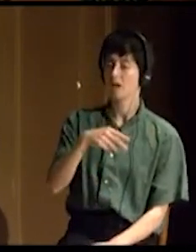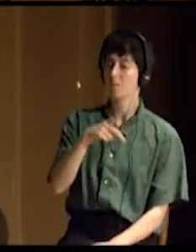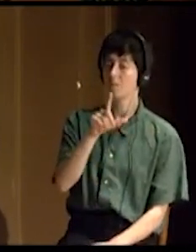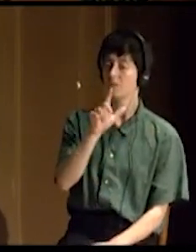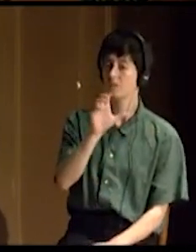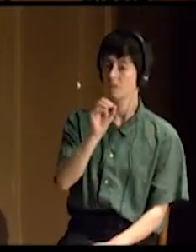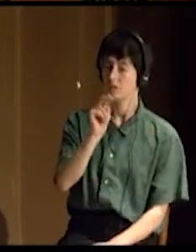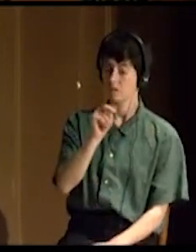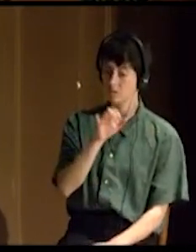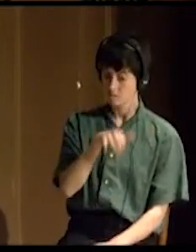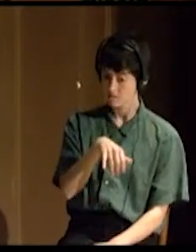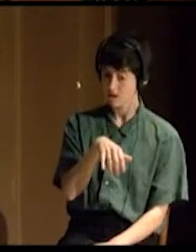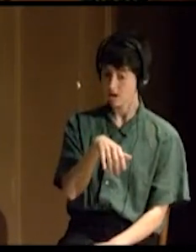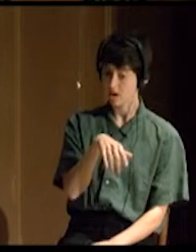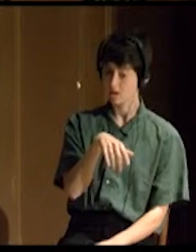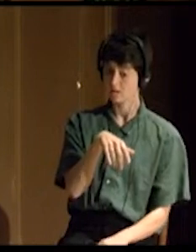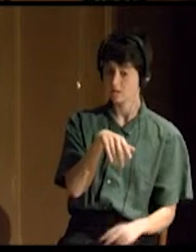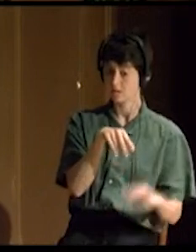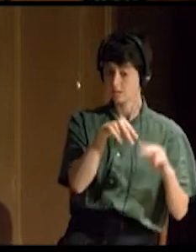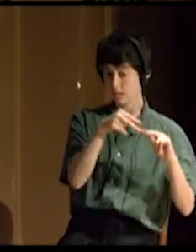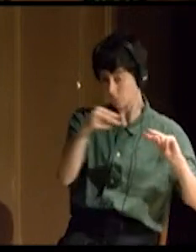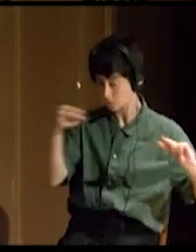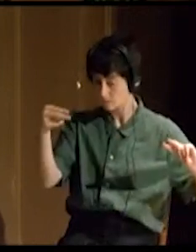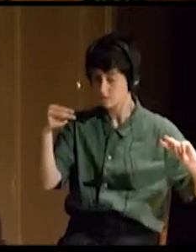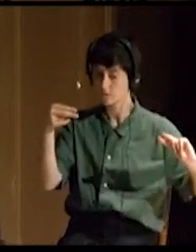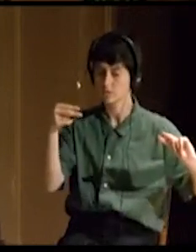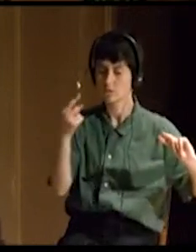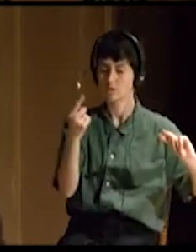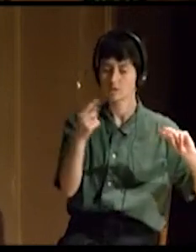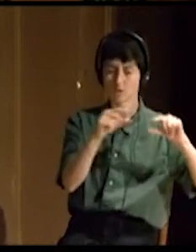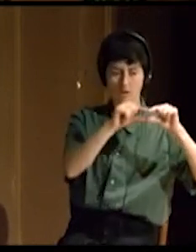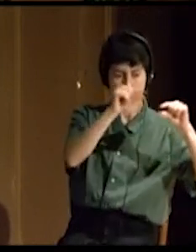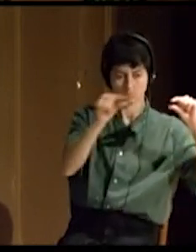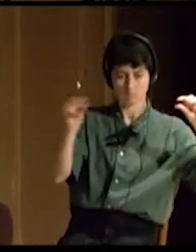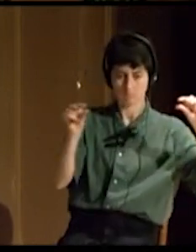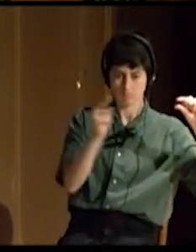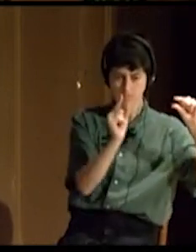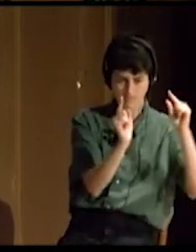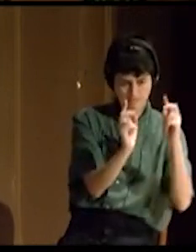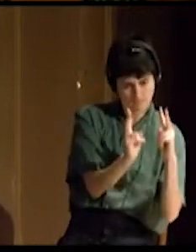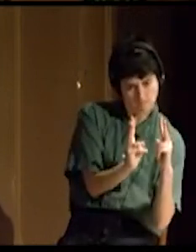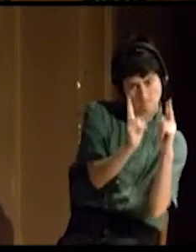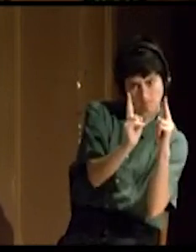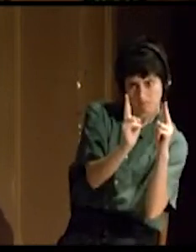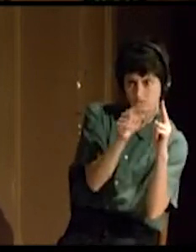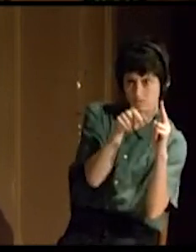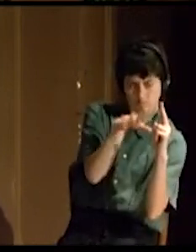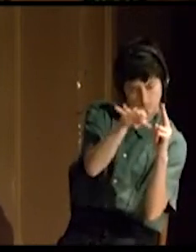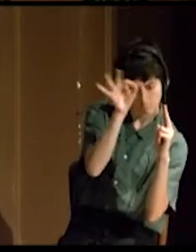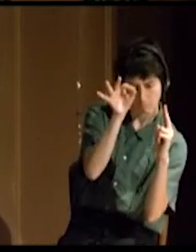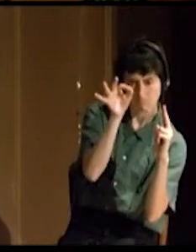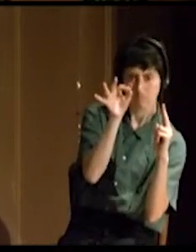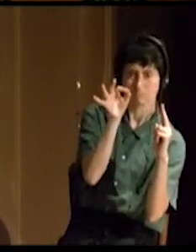of the genome that we're interested in studying. And that can be one or few loci.